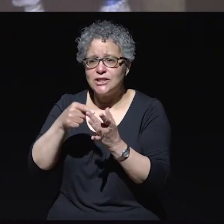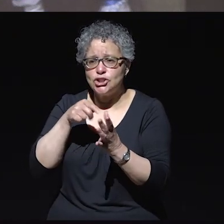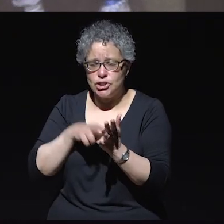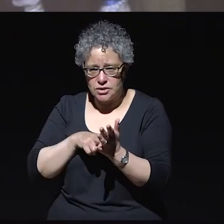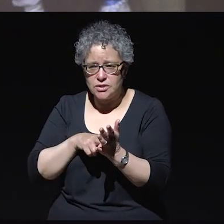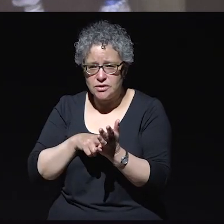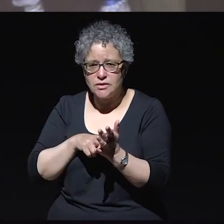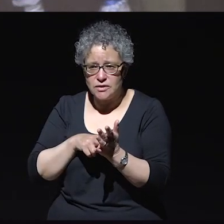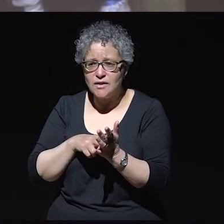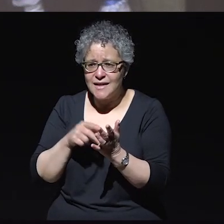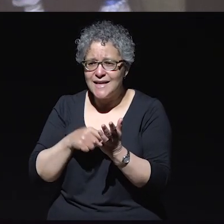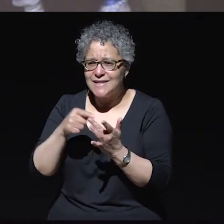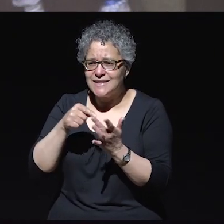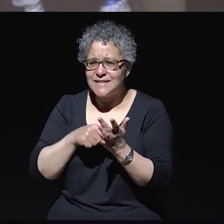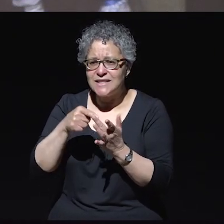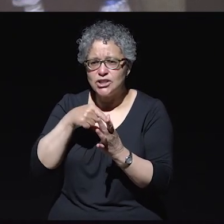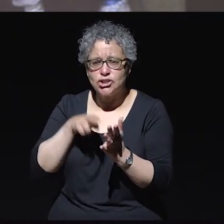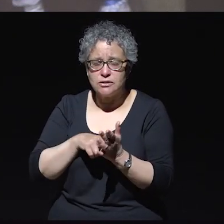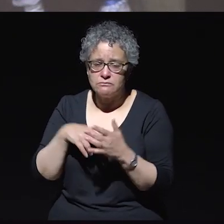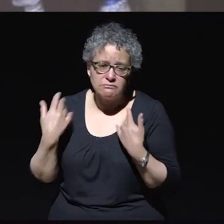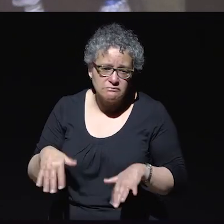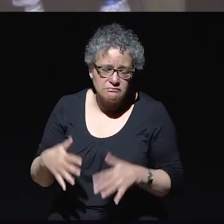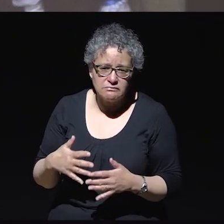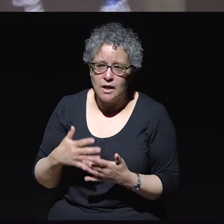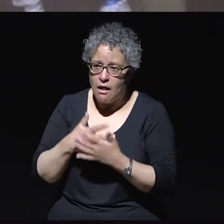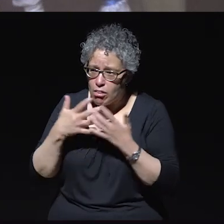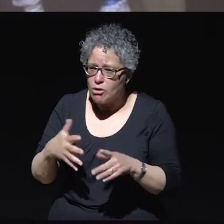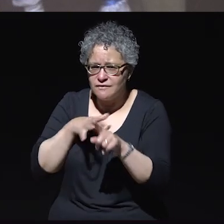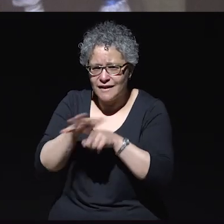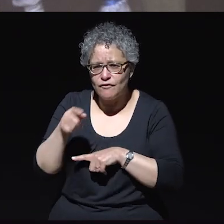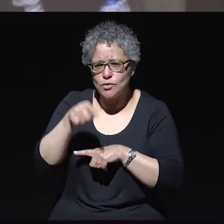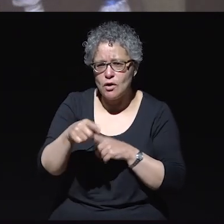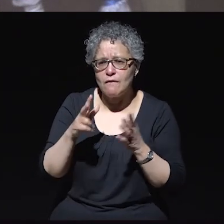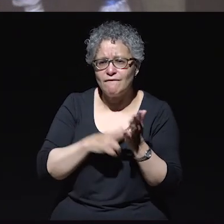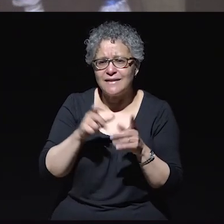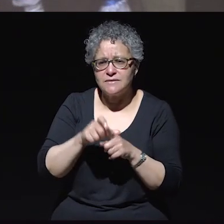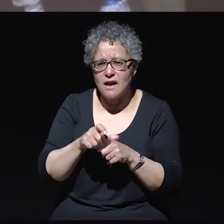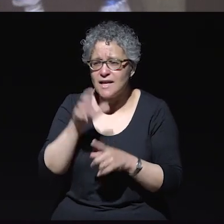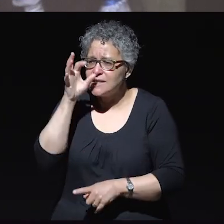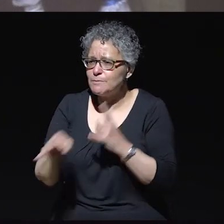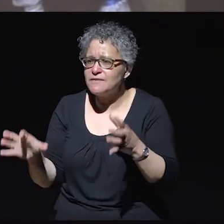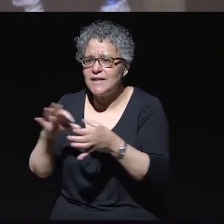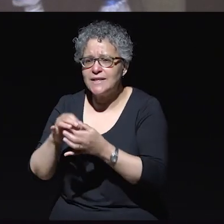that didn't have more impact than Van Dyck, certainly in portraiture. So, what would Gainsborough have seen